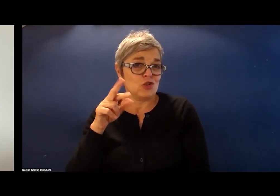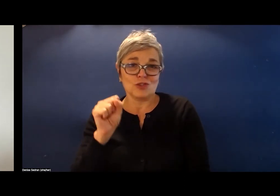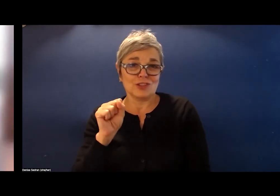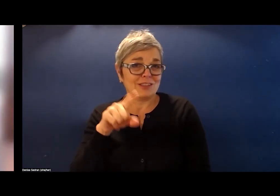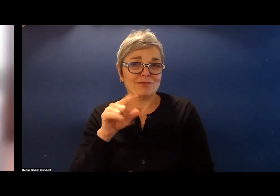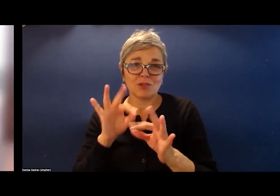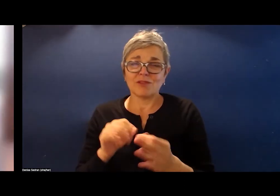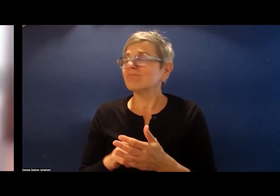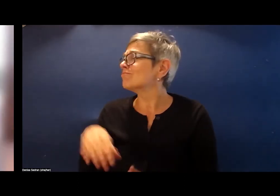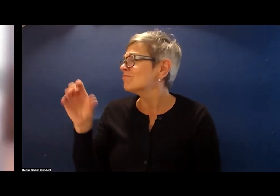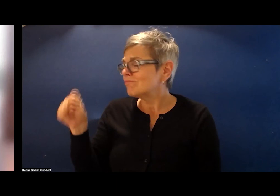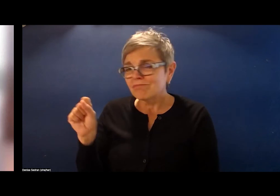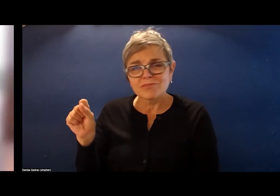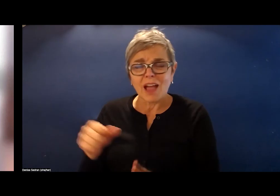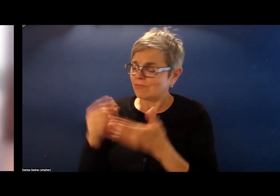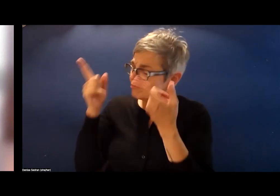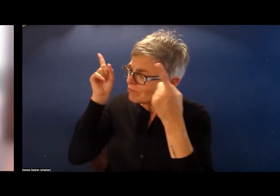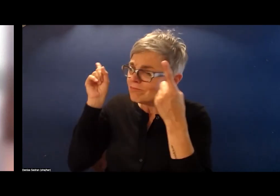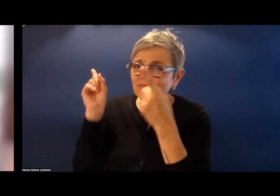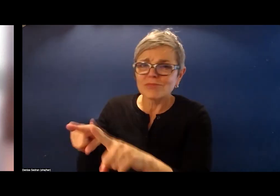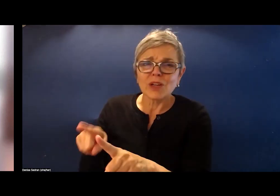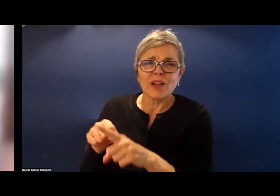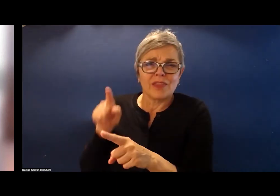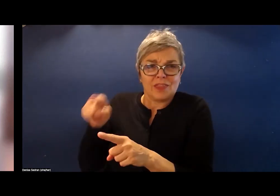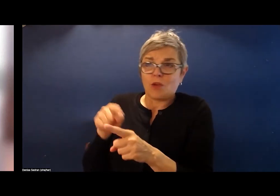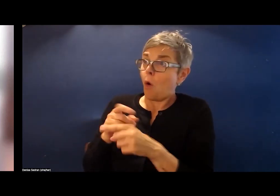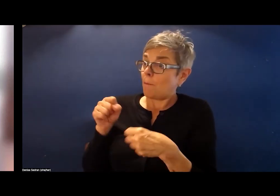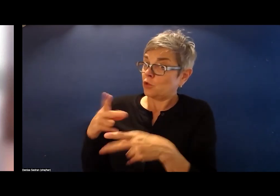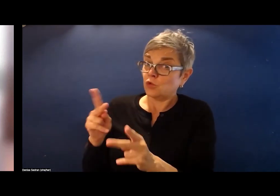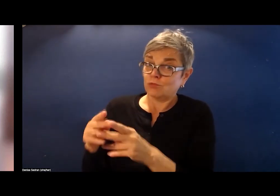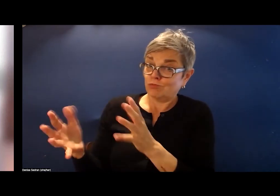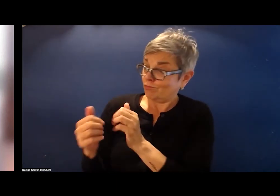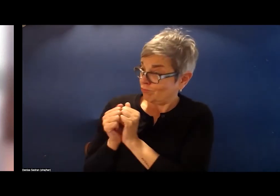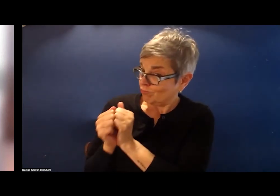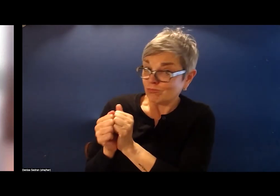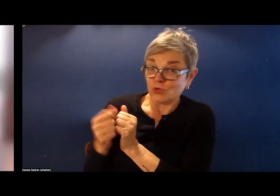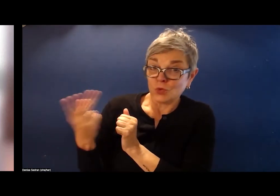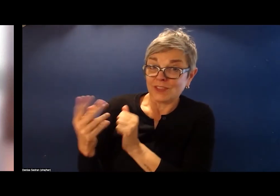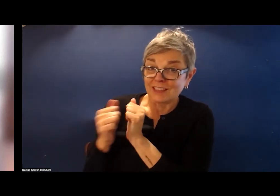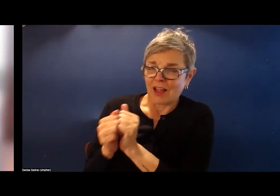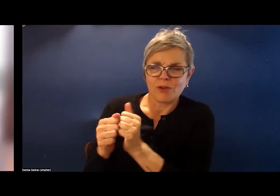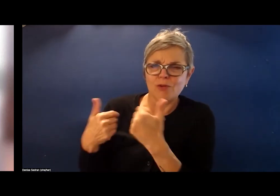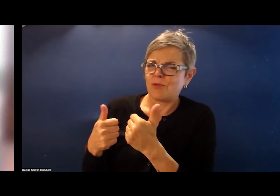Michelle: Me too. I am hopefully going to be teaching feminist art again, but it won't be the same without you.